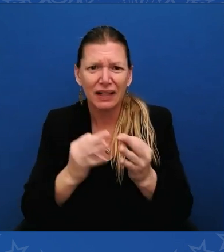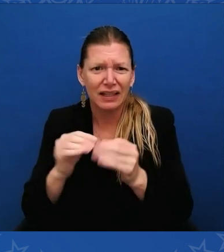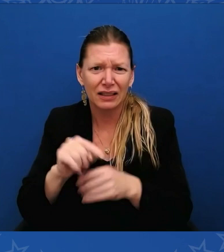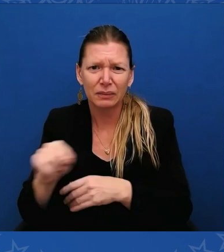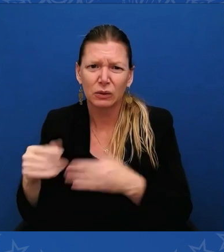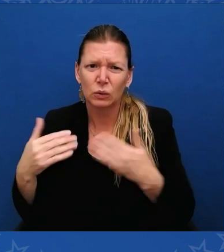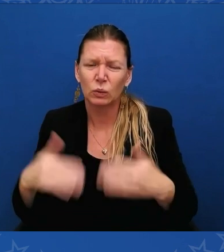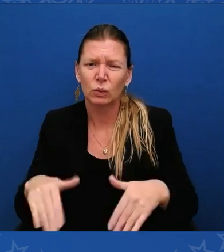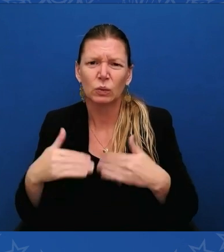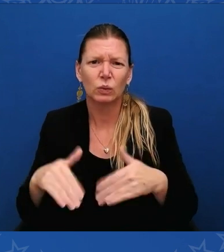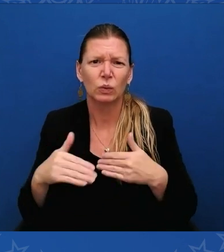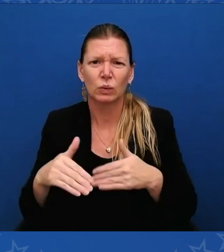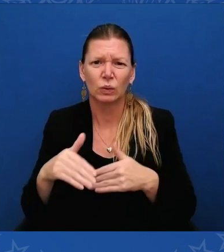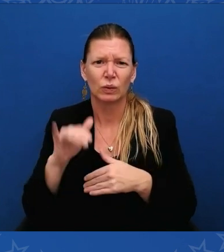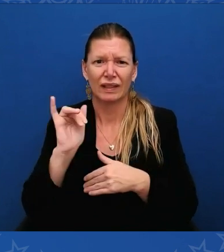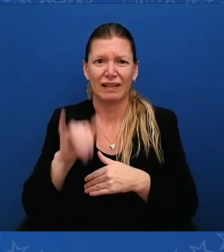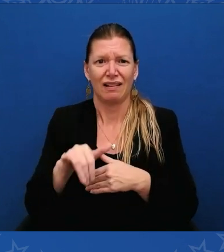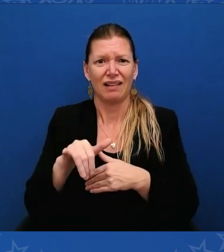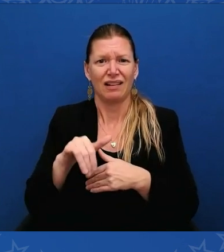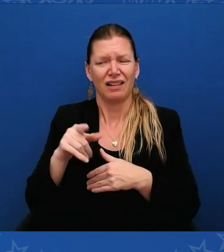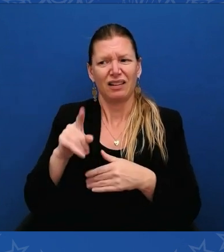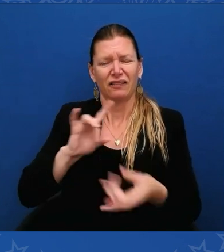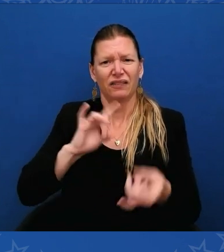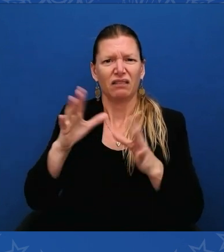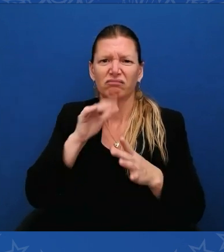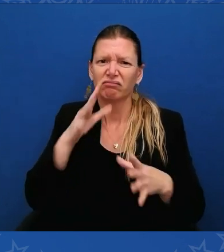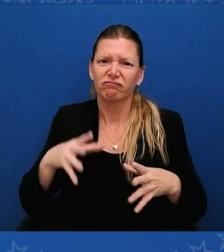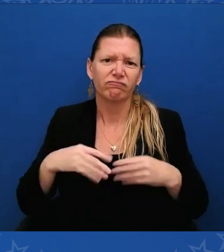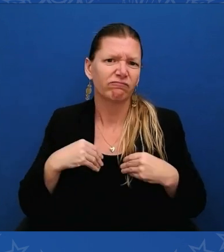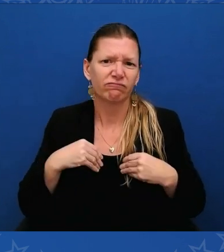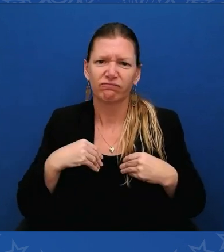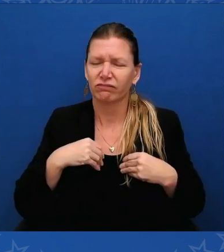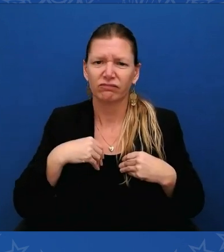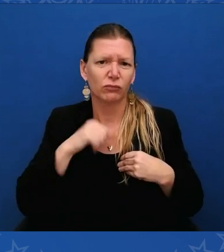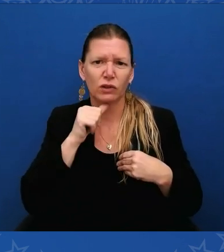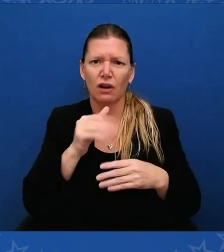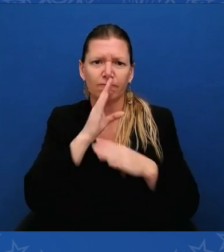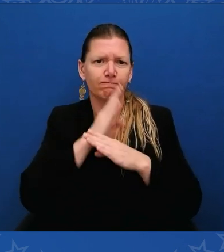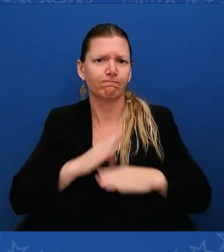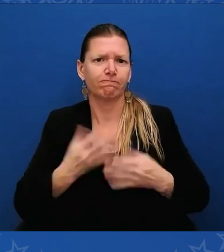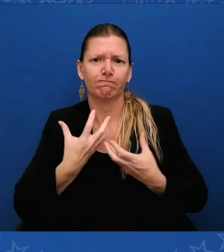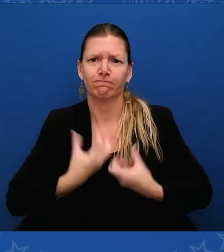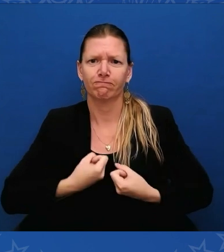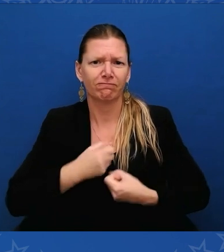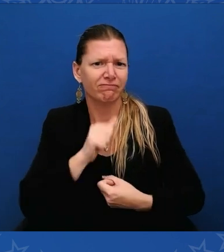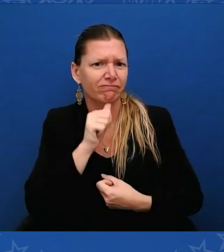If we're go- -- if we're going to speak about violence, we're going to speak about guns.